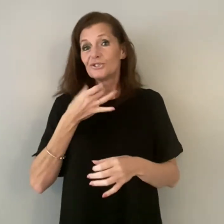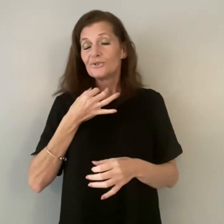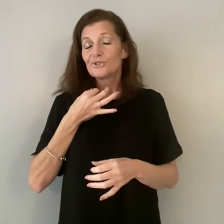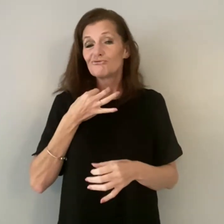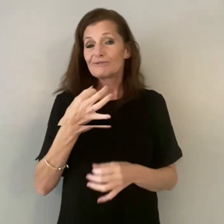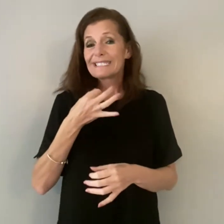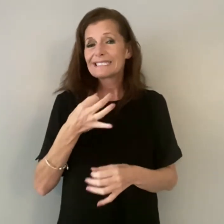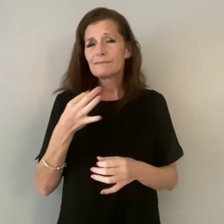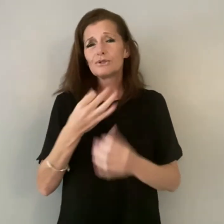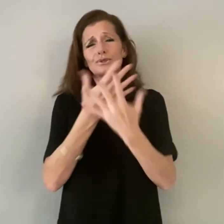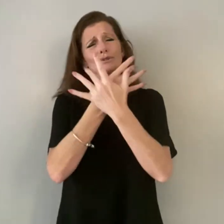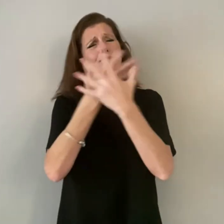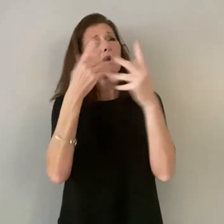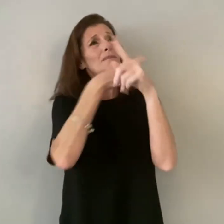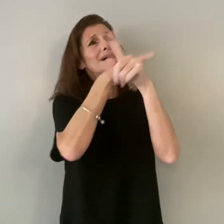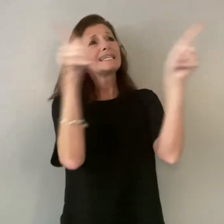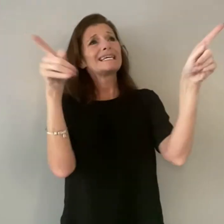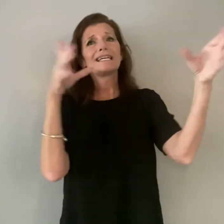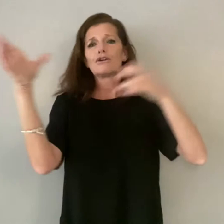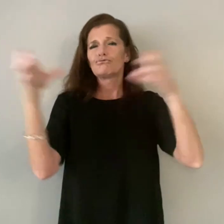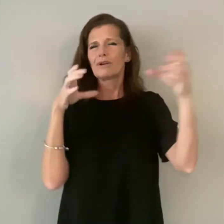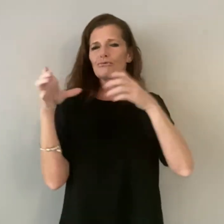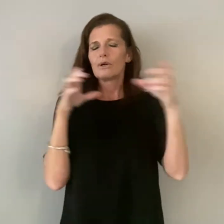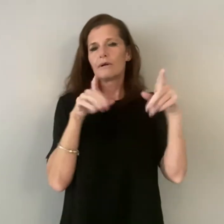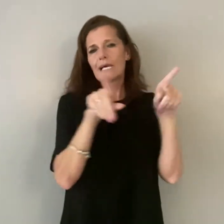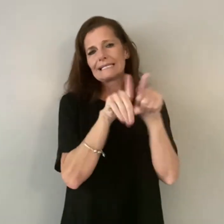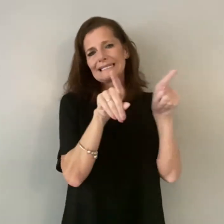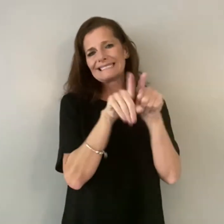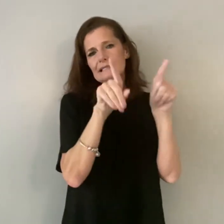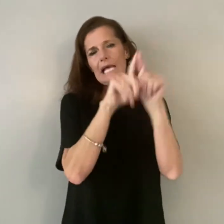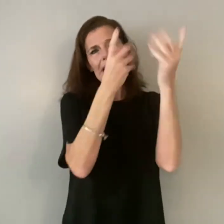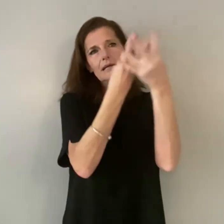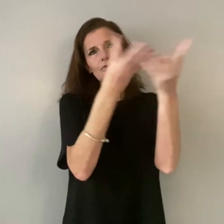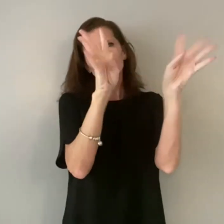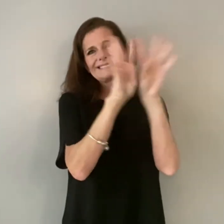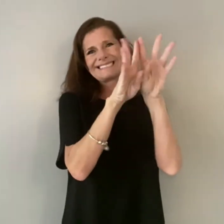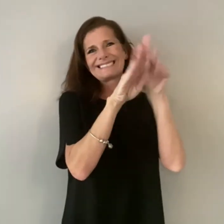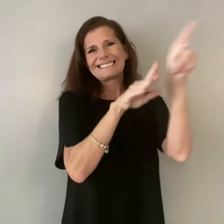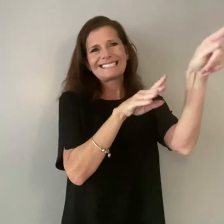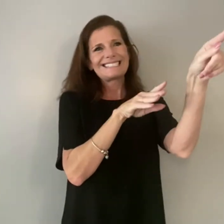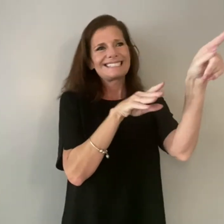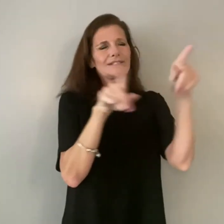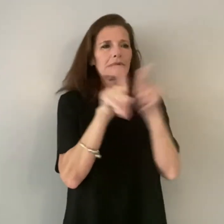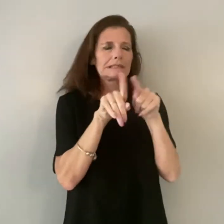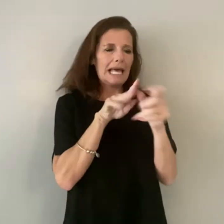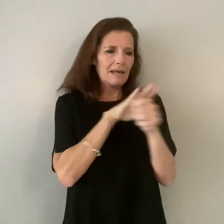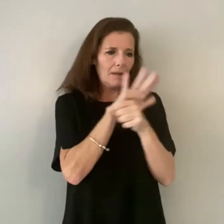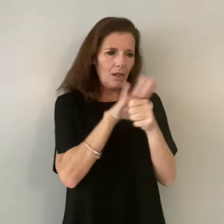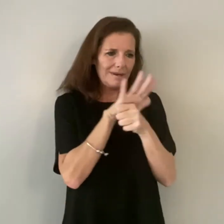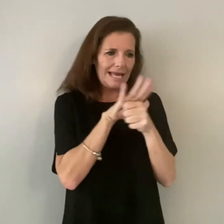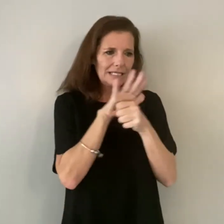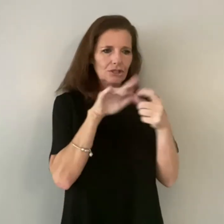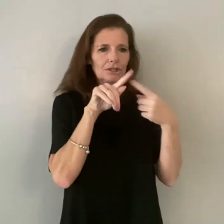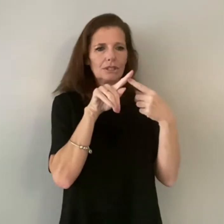but there are so many boards out there though recruiting from the same pool of trustees all the time or the same location.